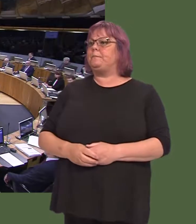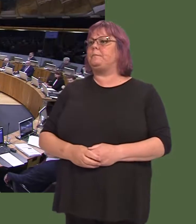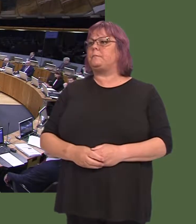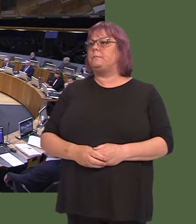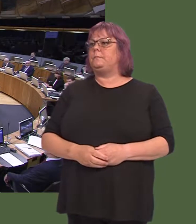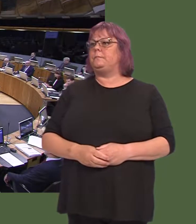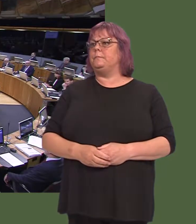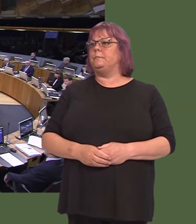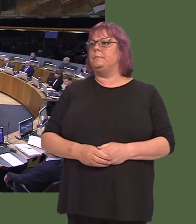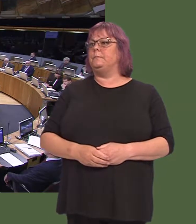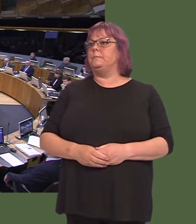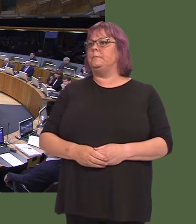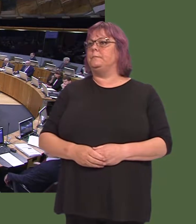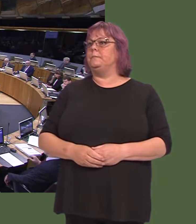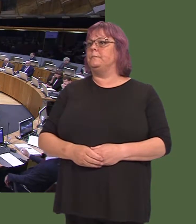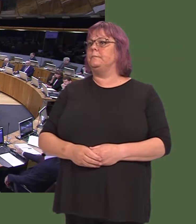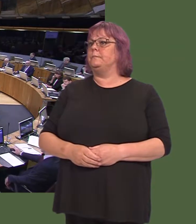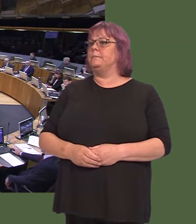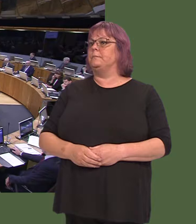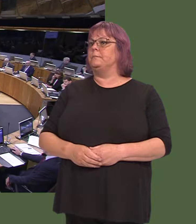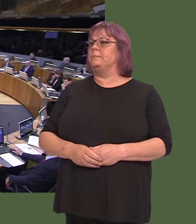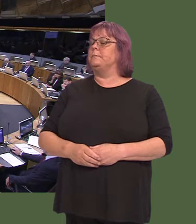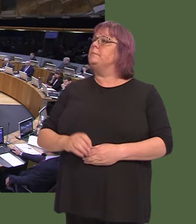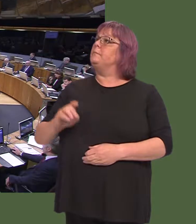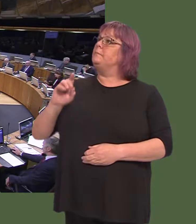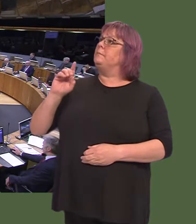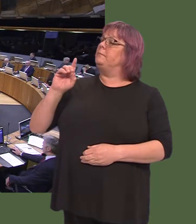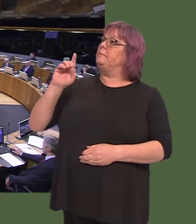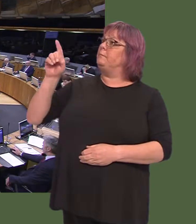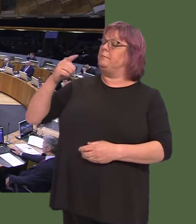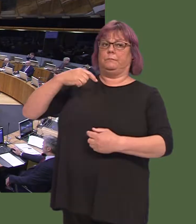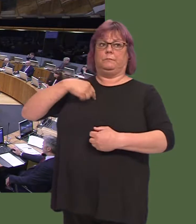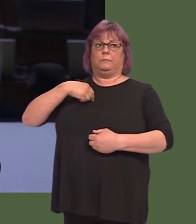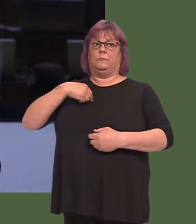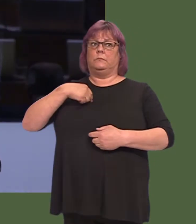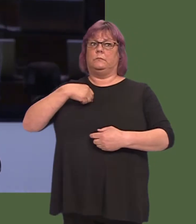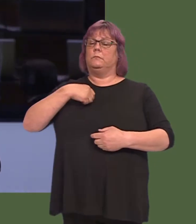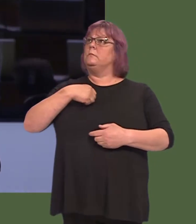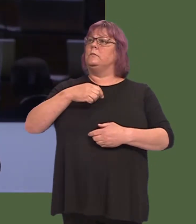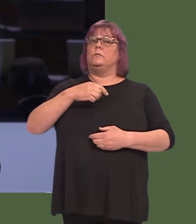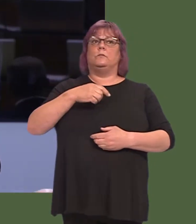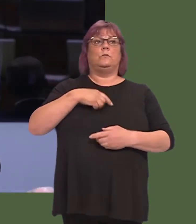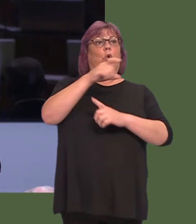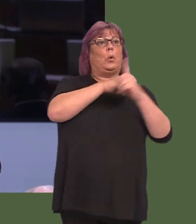Russell George AM: First Minister, like many sports across Wales, cricket at grass-roots